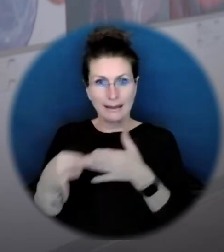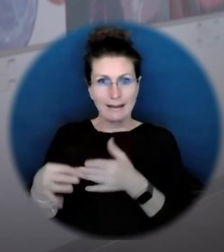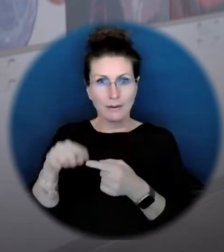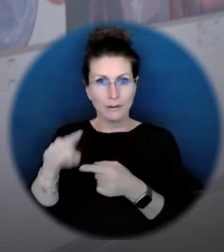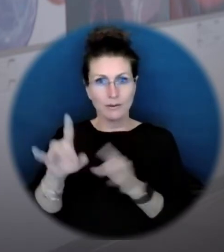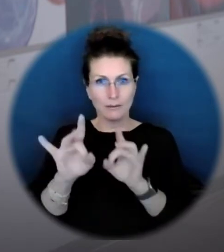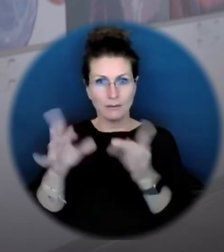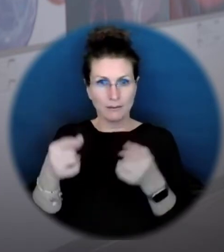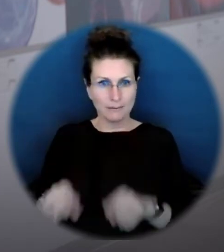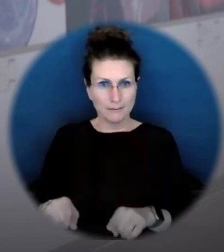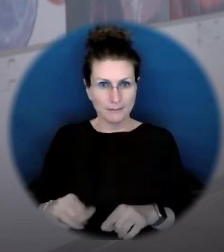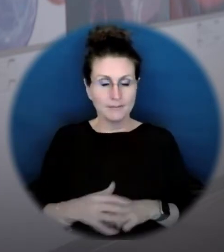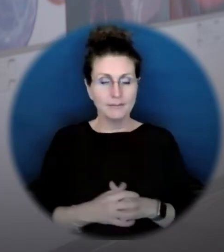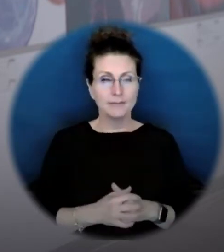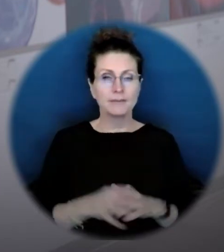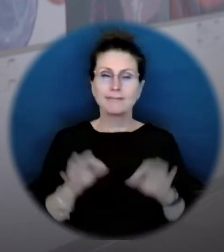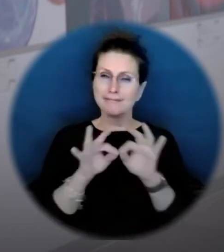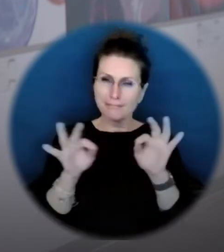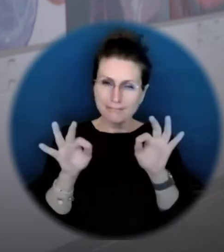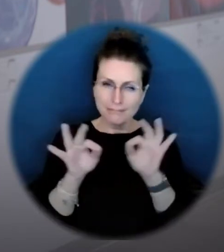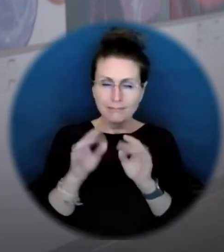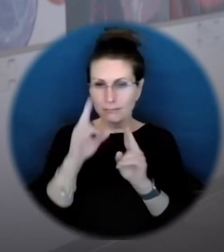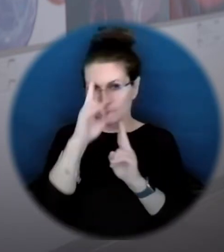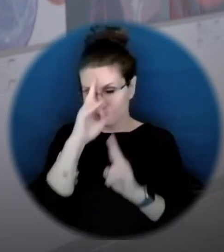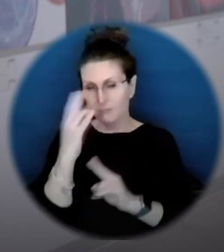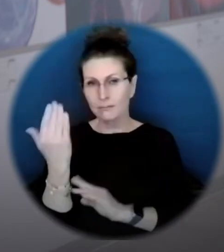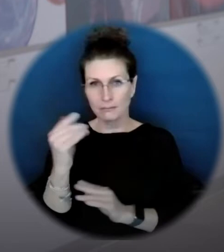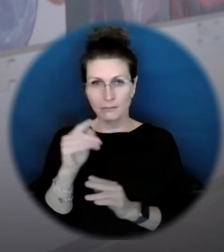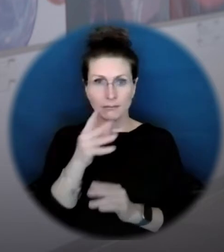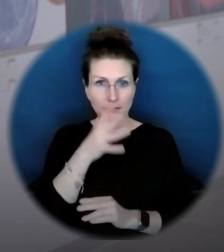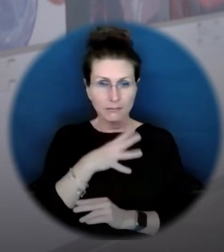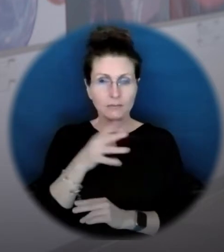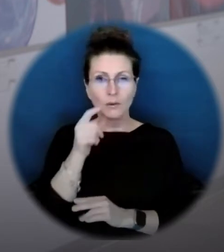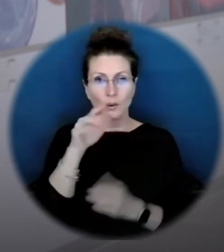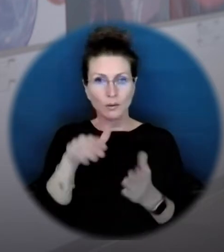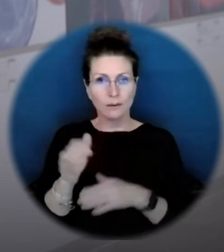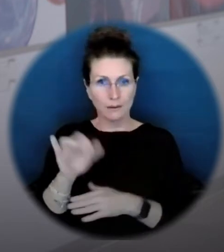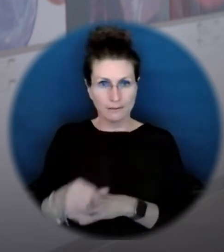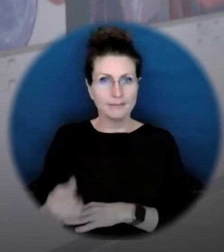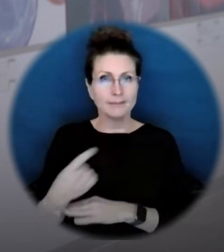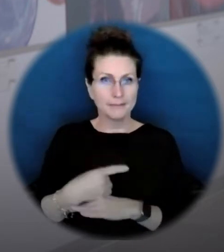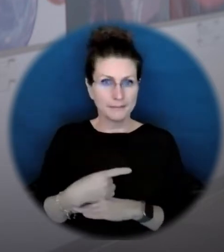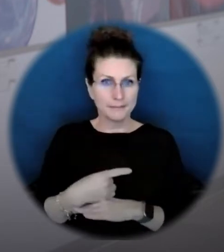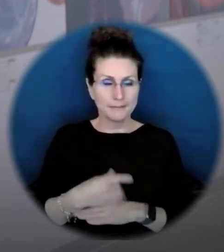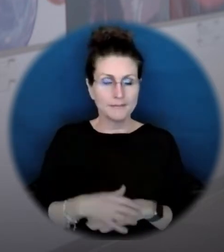It is critical that we honor the 14 women who lost their lives that day